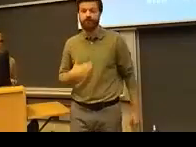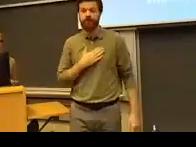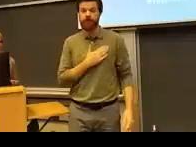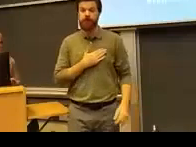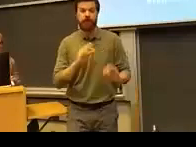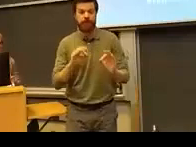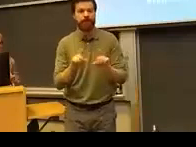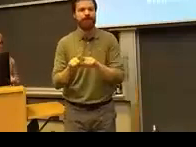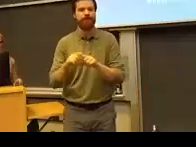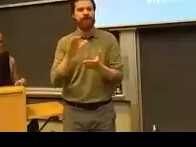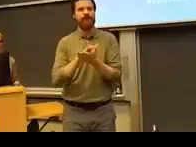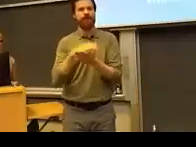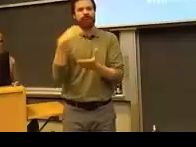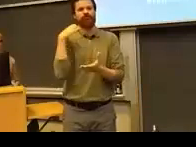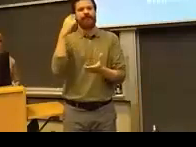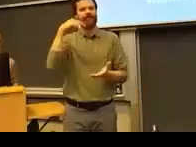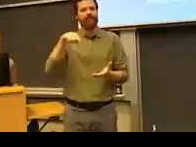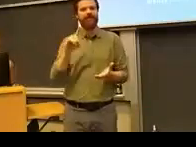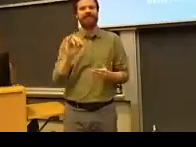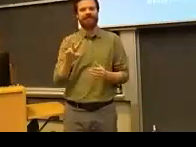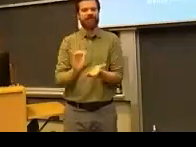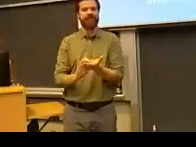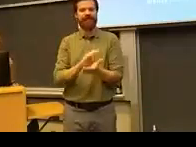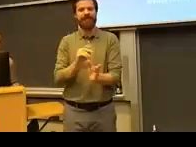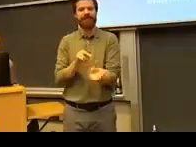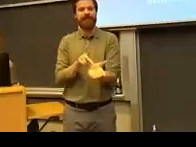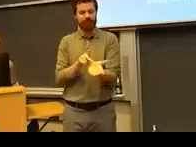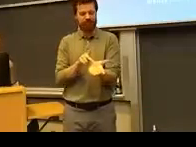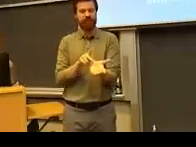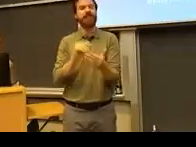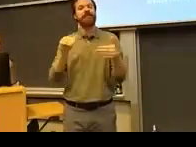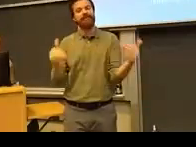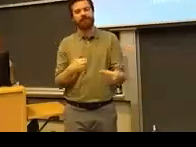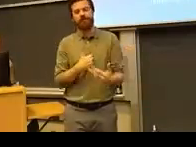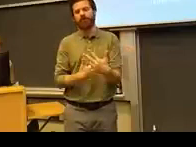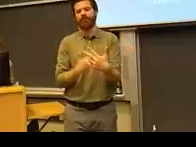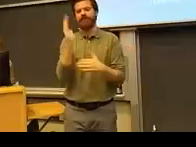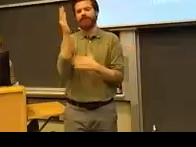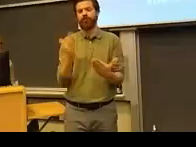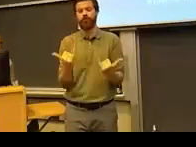academic chief for the division of medicine and Psychiatry to introduce our three speakers today